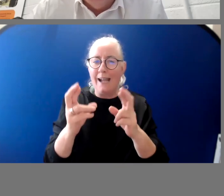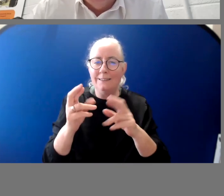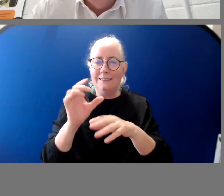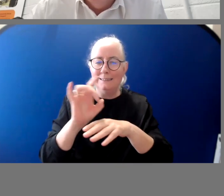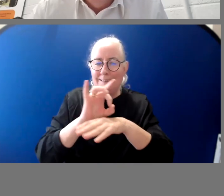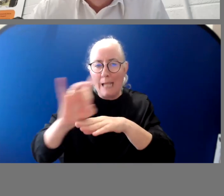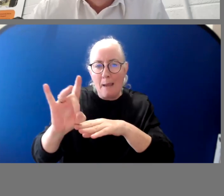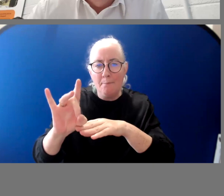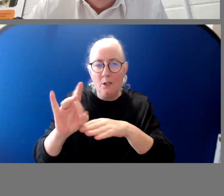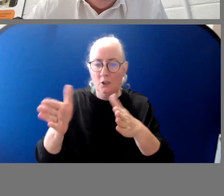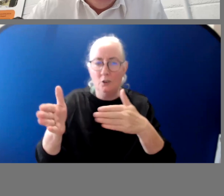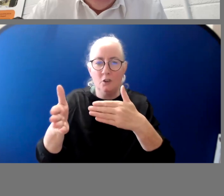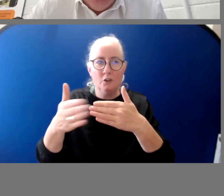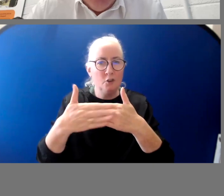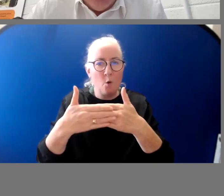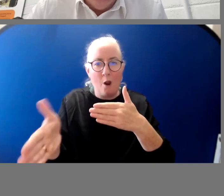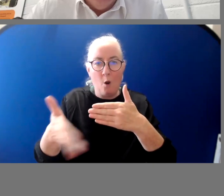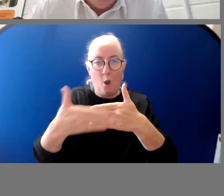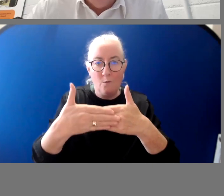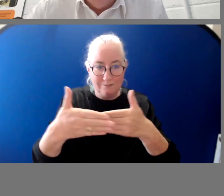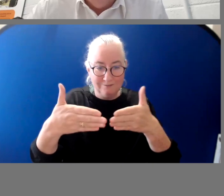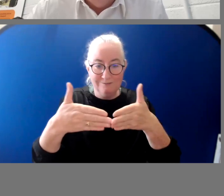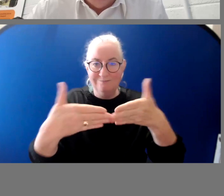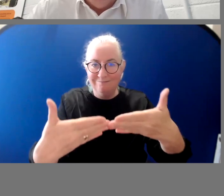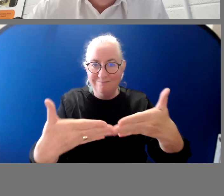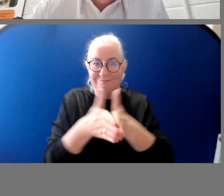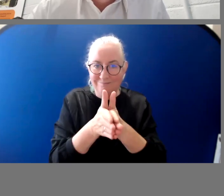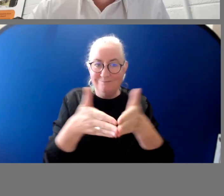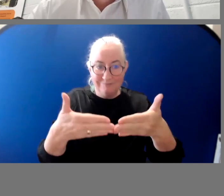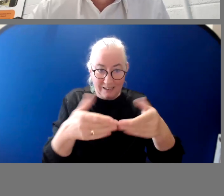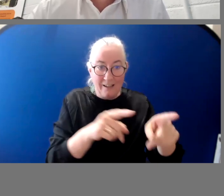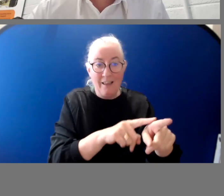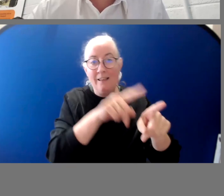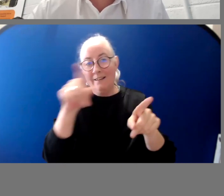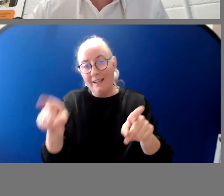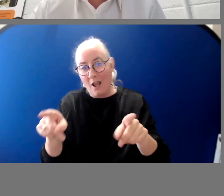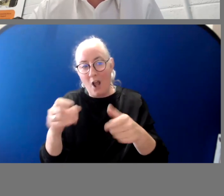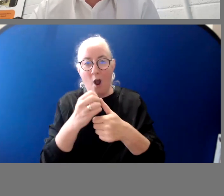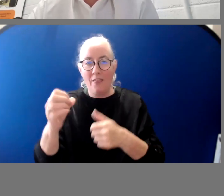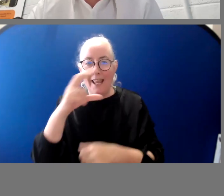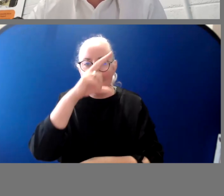that regard so that the second area that we'd like to look at is excuse me is the main entrance door